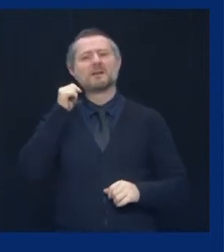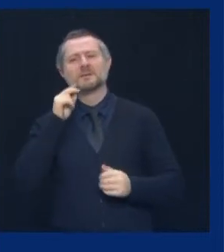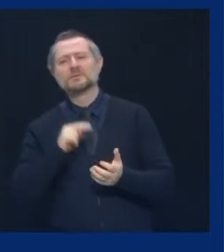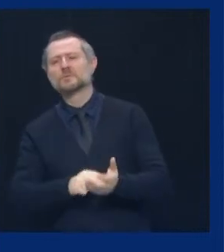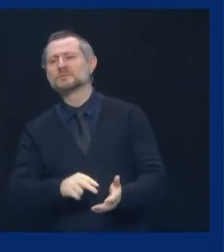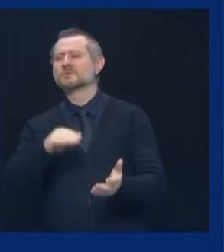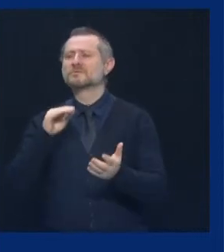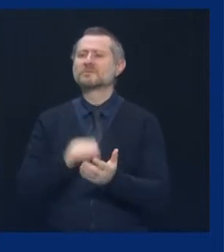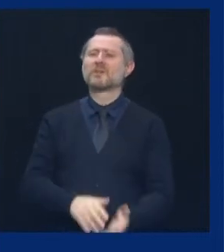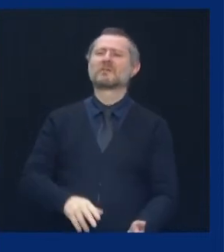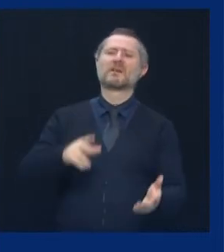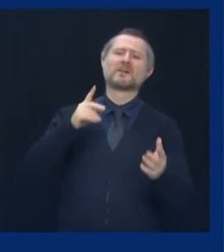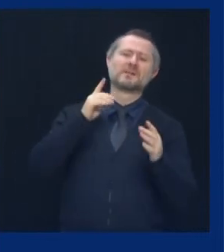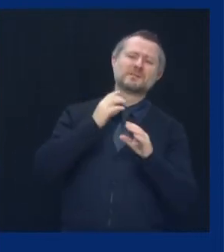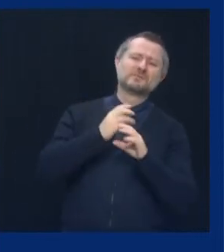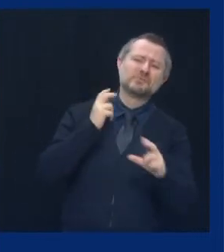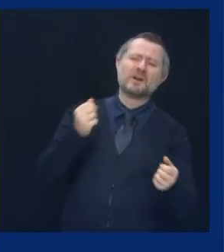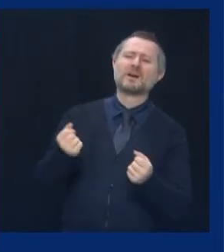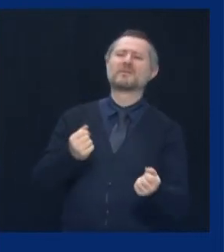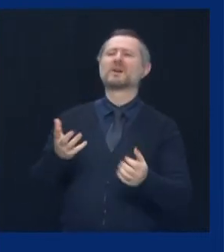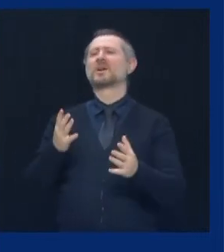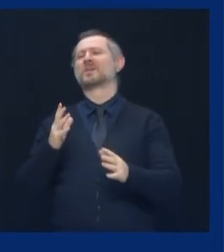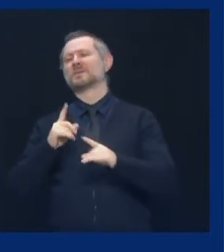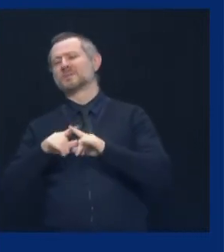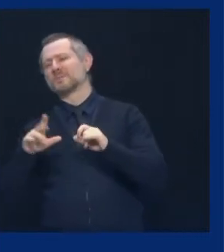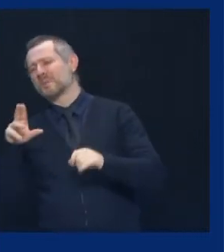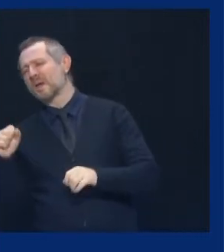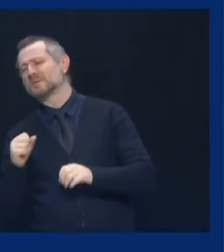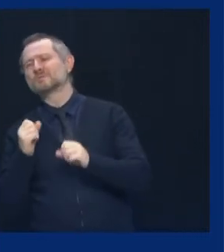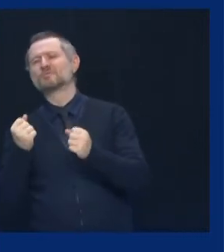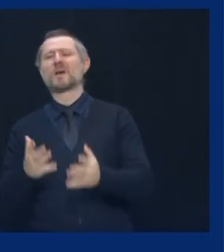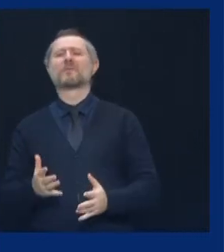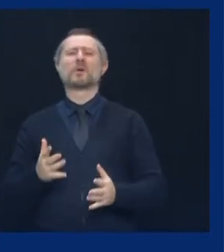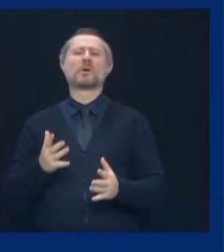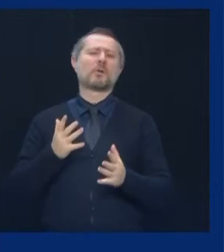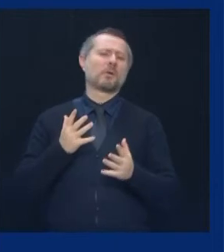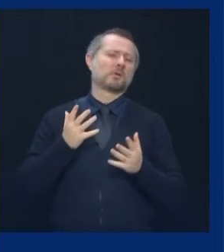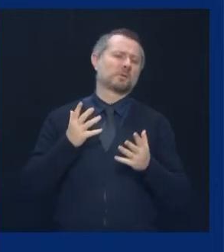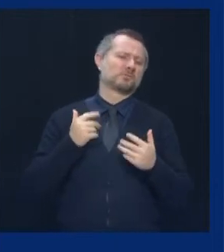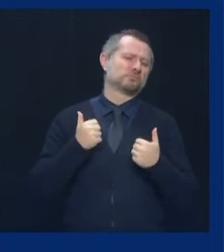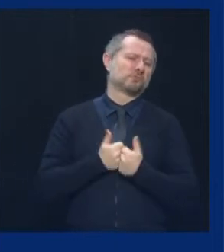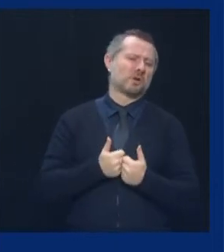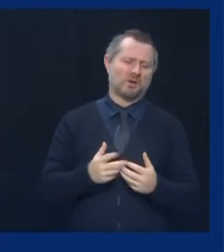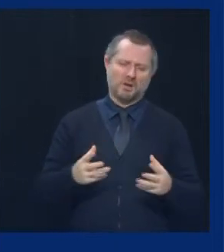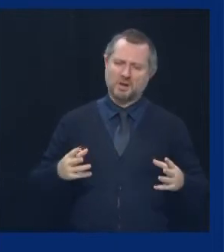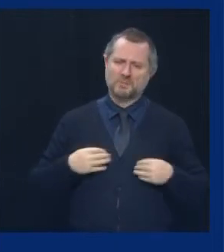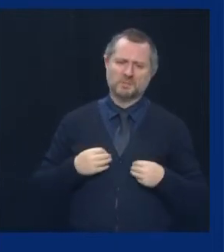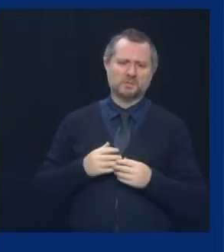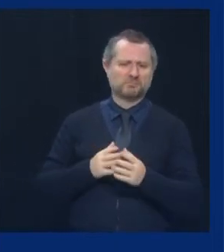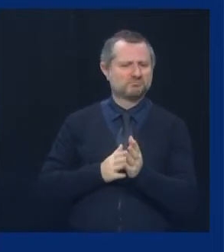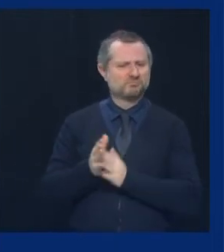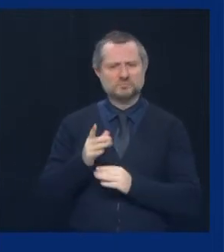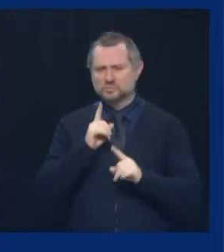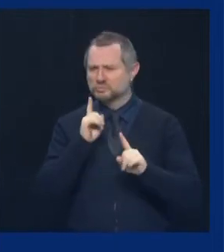RESPONDED. WE SAW ORDINARY NEW YORKERS, NURSES, DOCTORS, TRUCK DRIVERS,